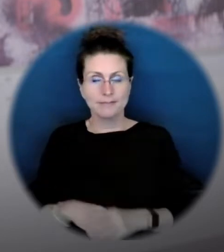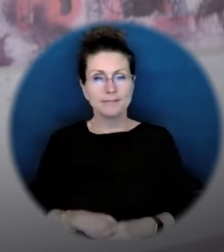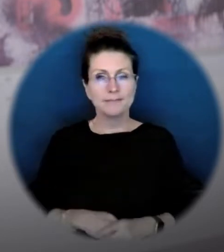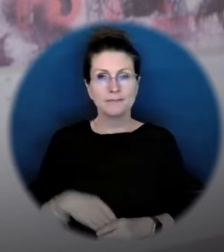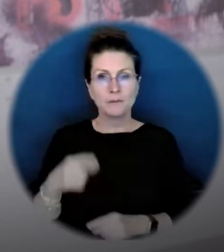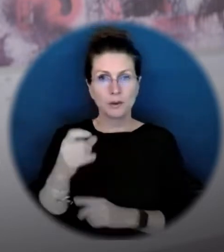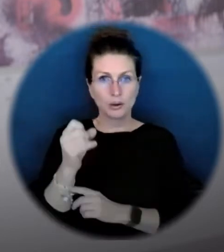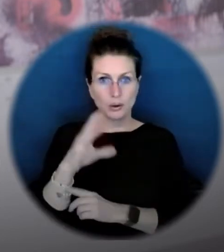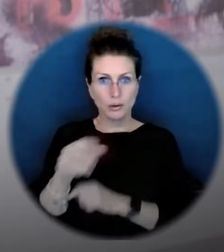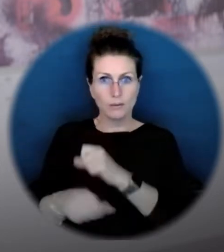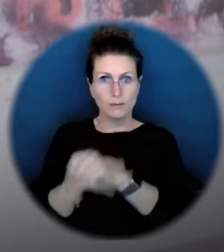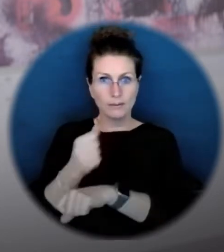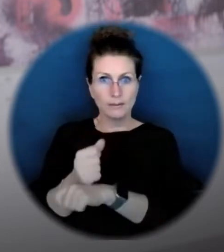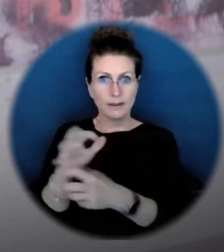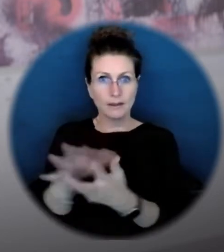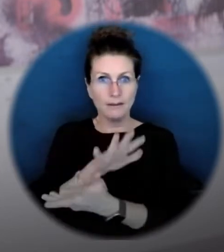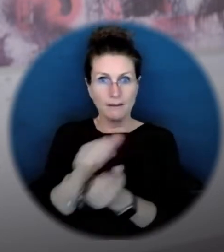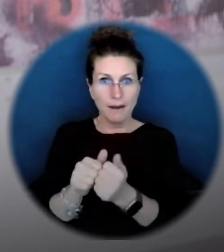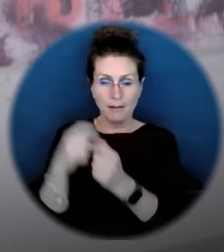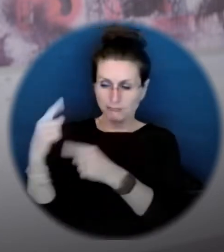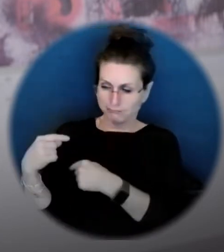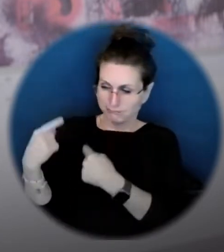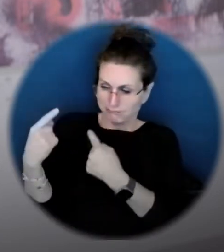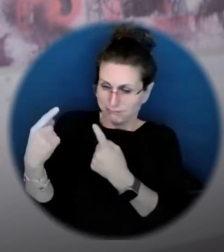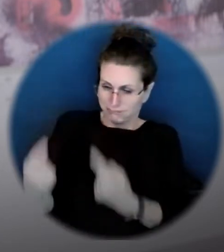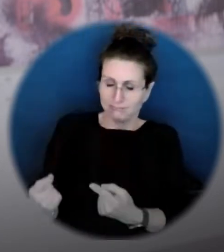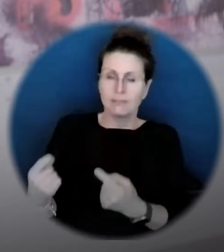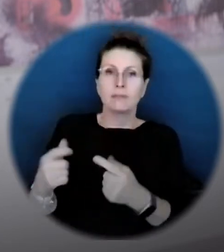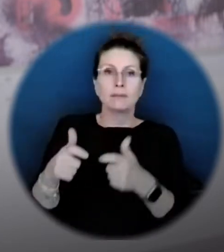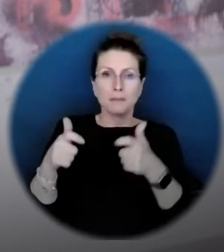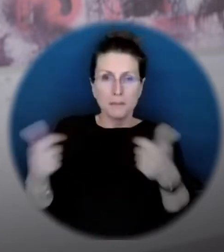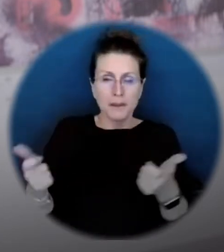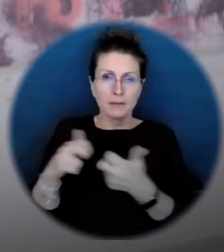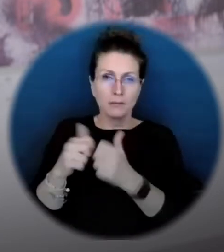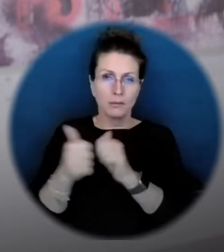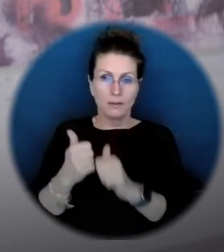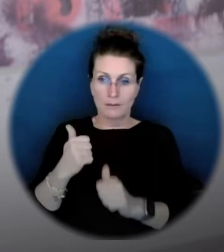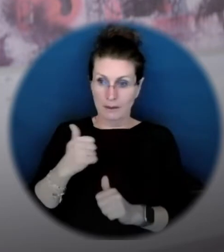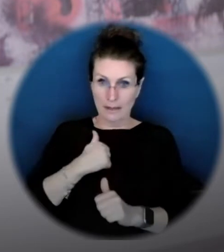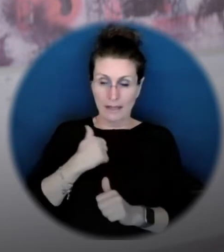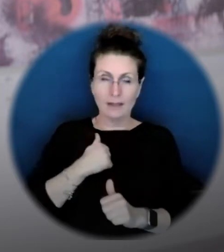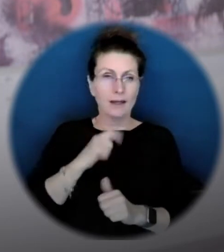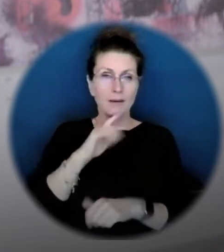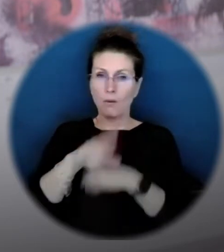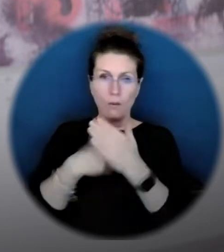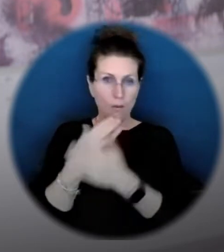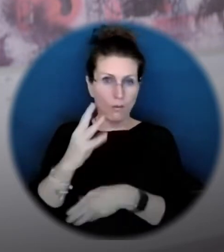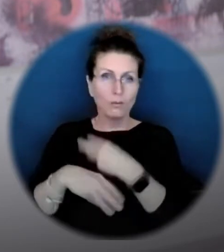Gender-based violence has long been a pervasive issue, both in Canada and around the world.